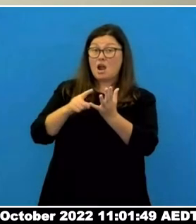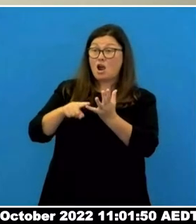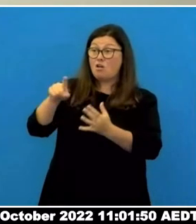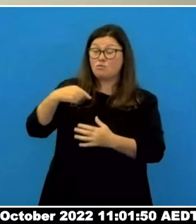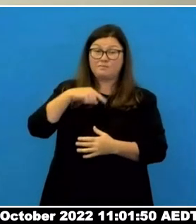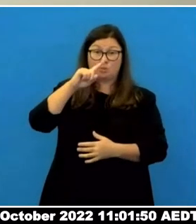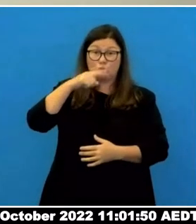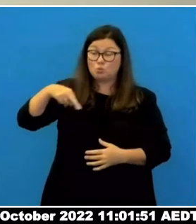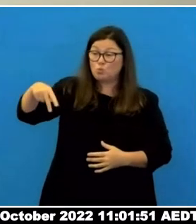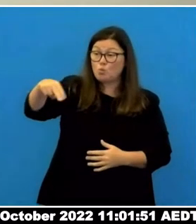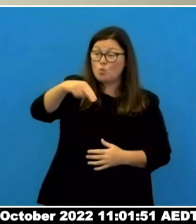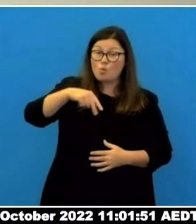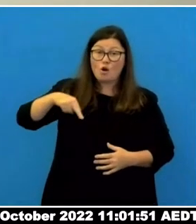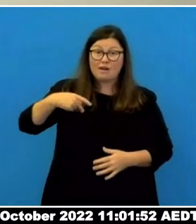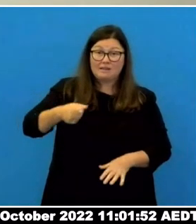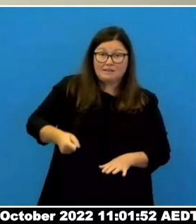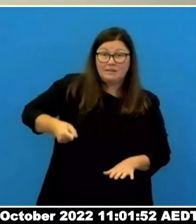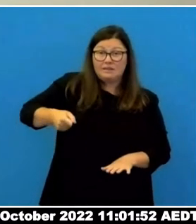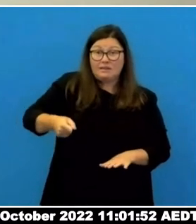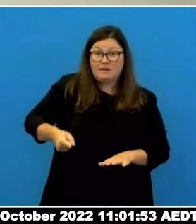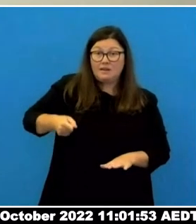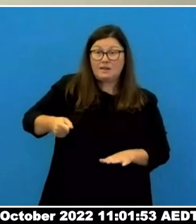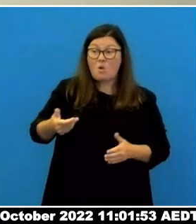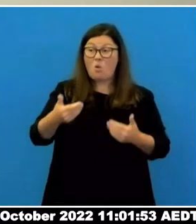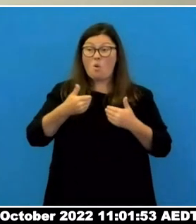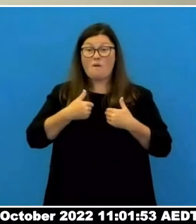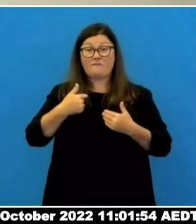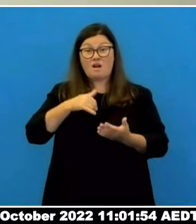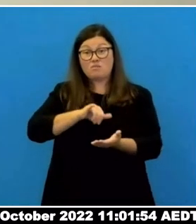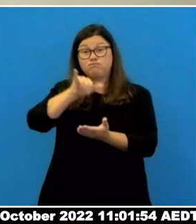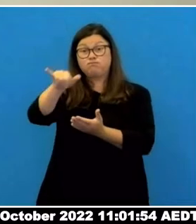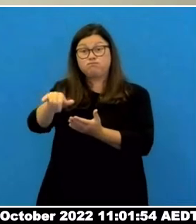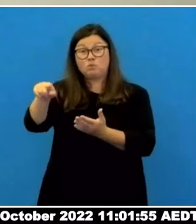I was offered medical treatment in Taiwan, but I had heard negative feedback